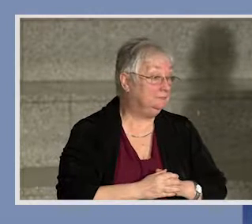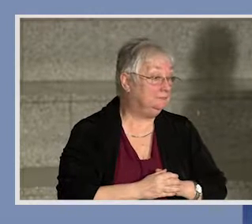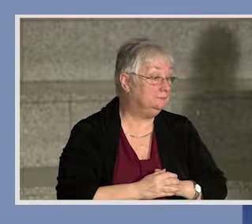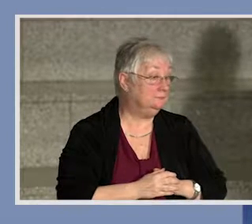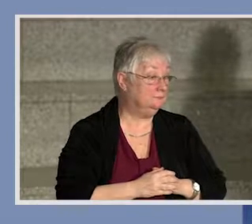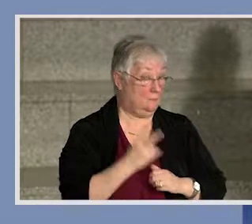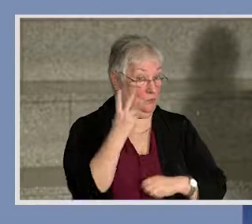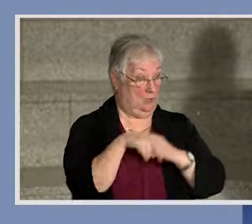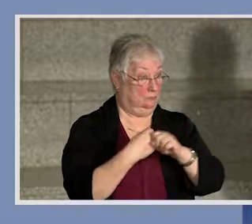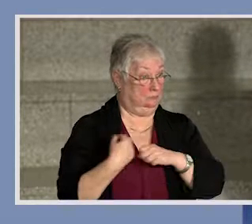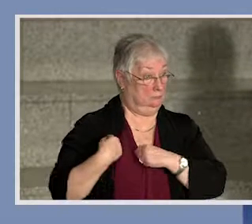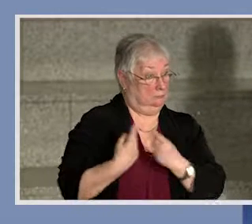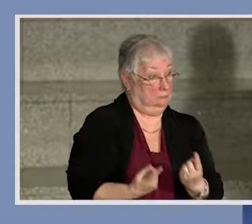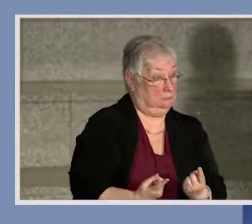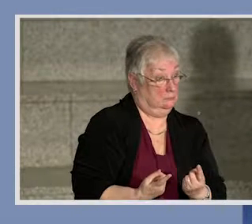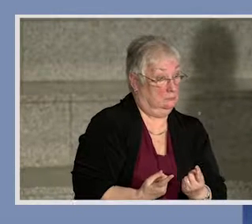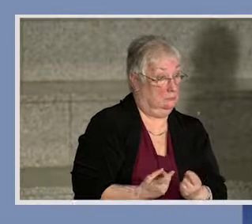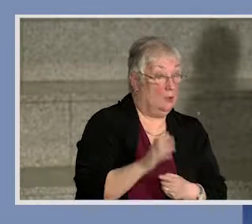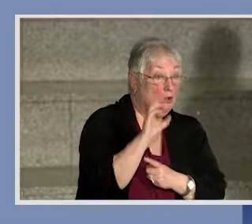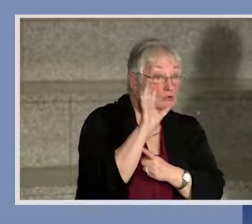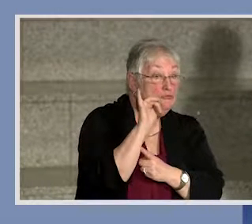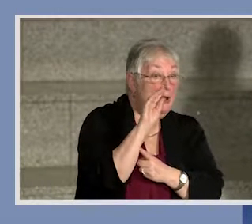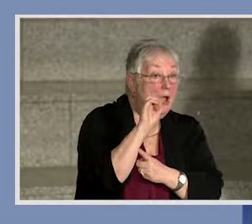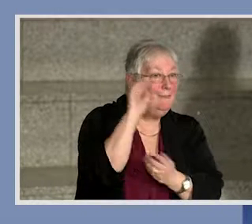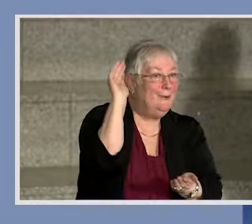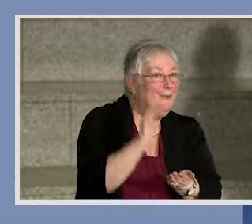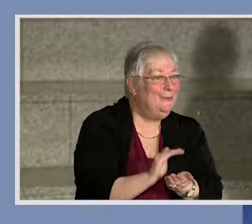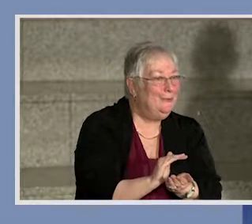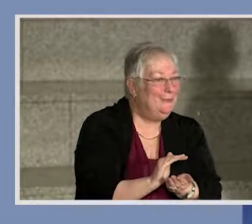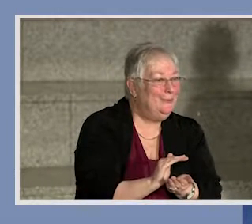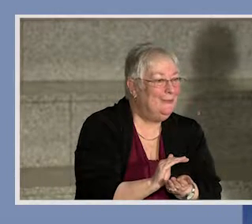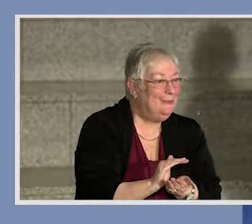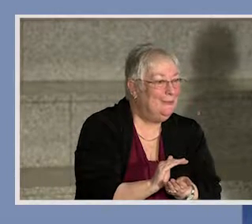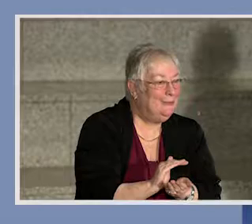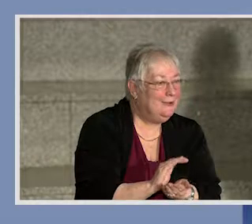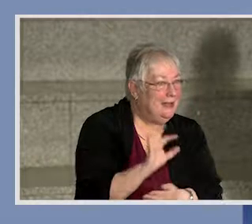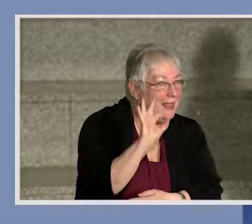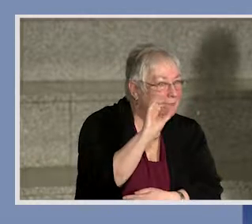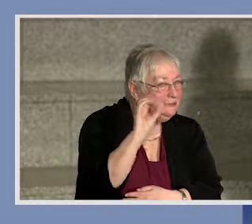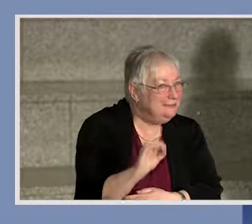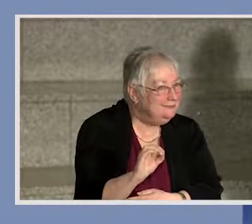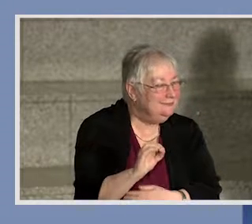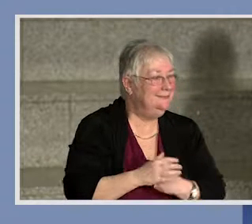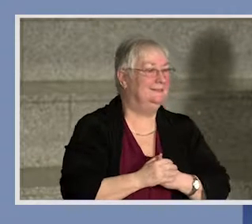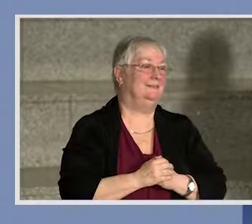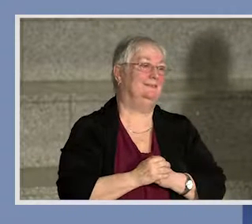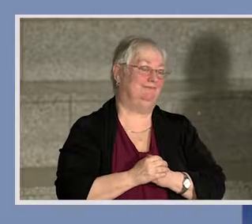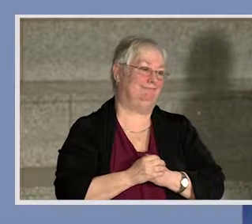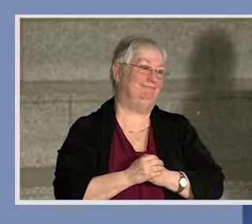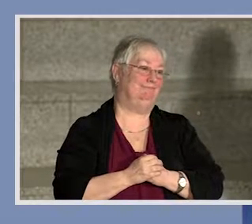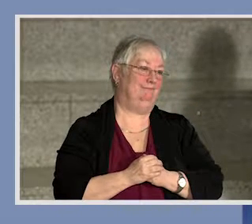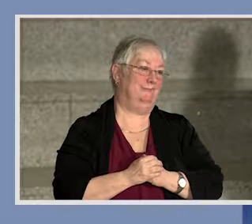IN 2016 ALONE WE SAW A 10% DECREASE IN ALL OF THE VIOLENT CRIME.